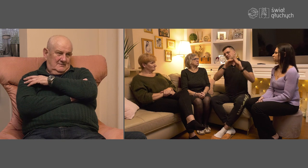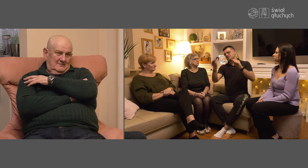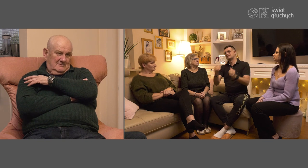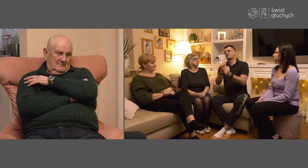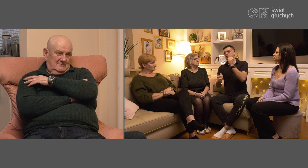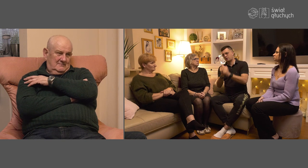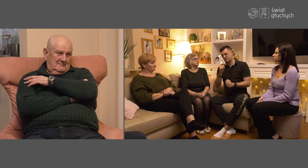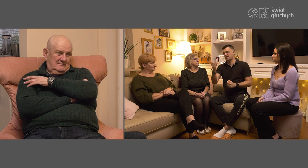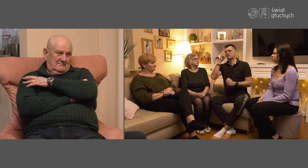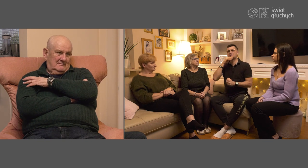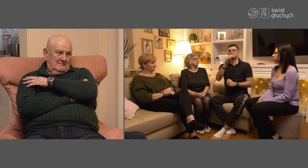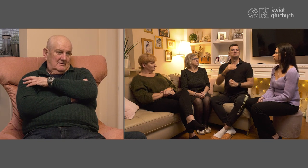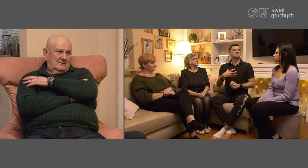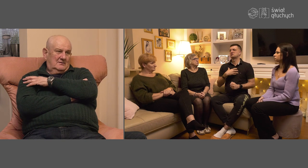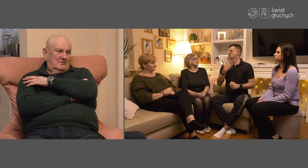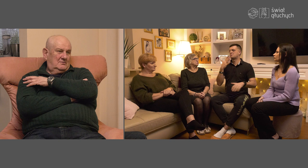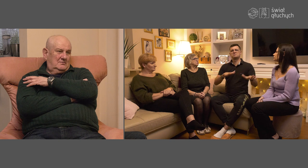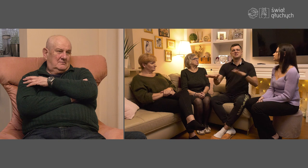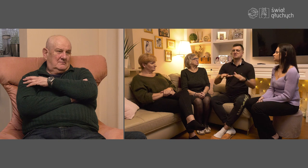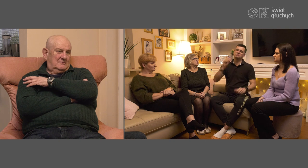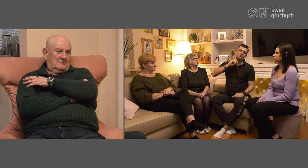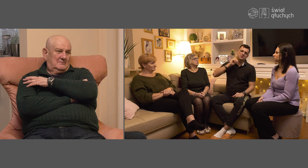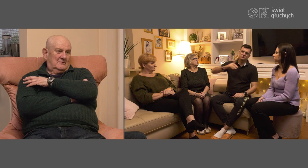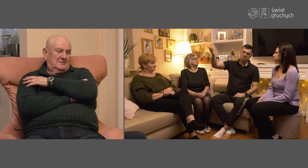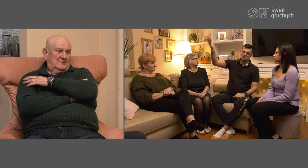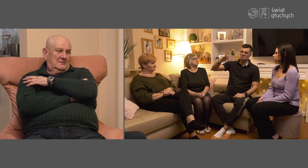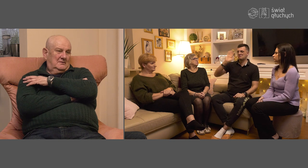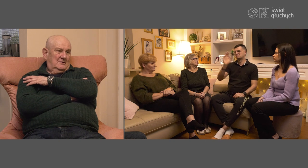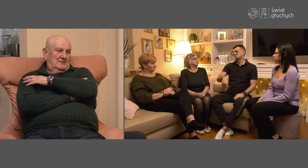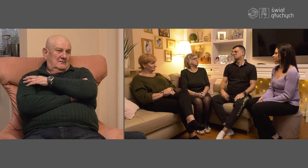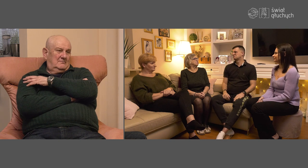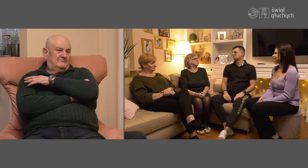Later I wanted to get into a professional one, my dad asked about the possibility, but it turned out that there were no places, so I went to Przemyśl. Well...